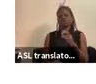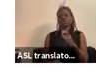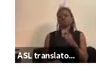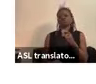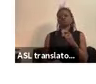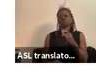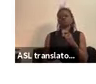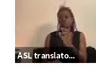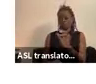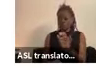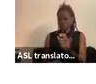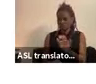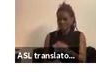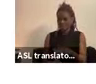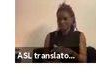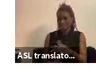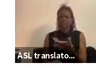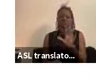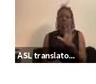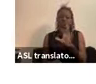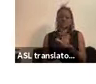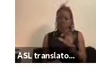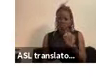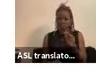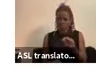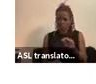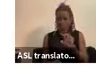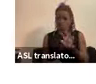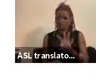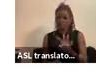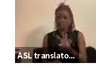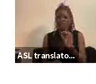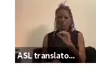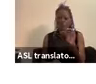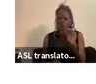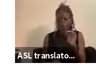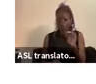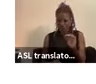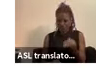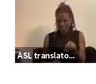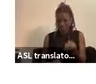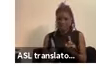deaths, ninety nine point four percent have been among unvaccinated individuals.